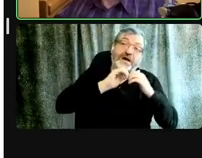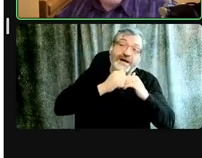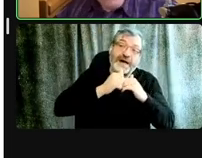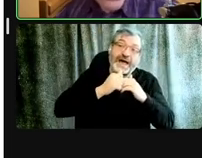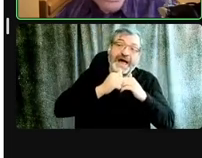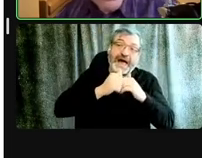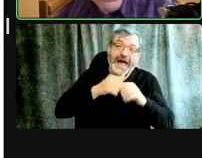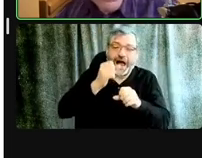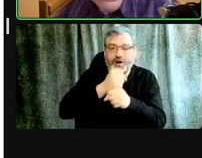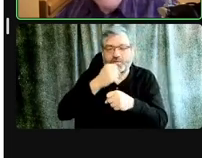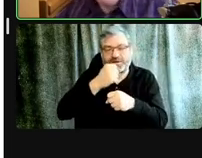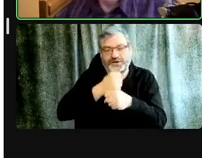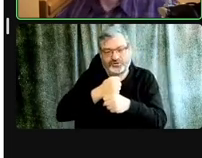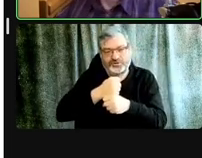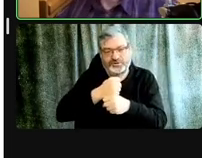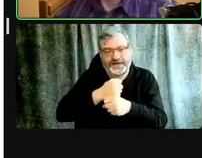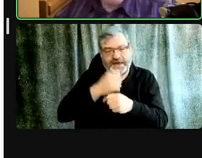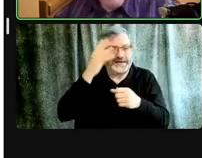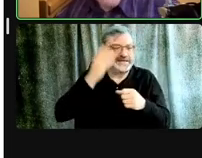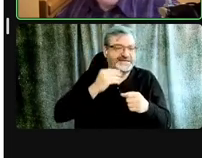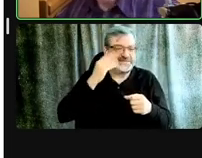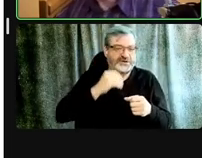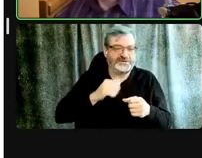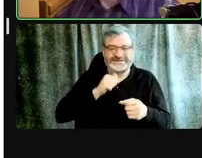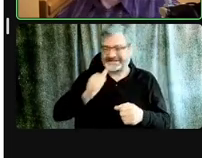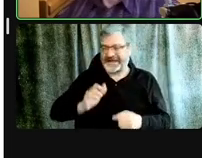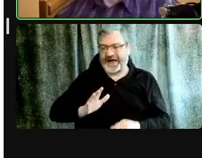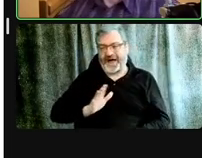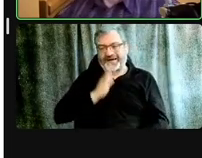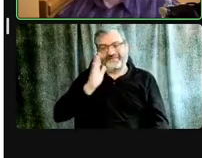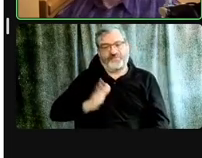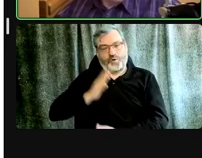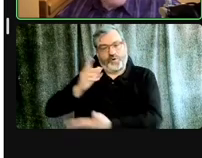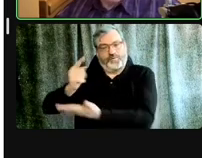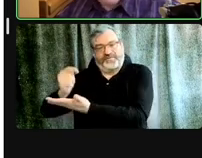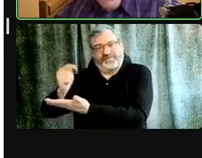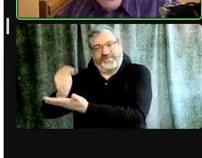therapeutic experiences in a non therapeutic environment using cultural